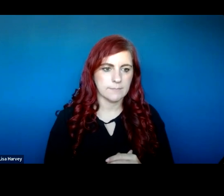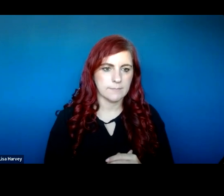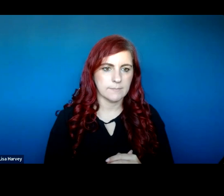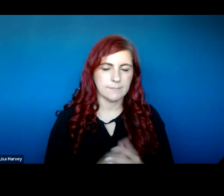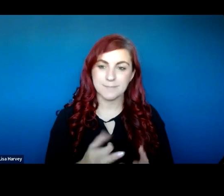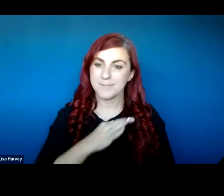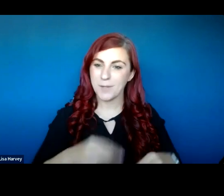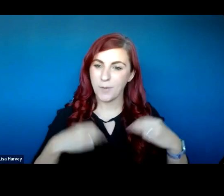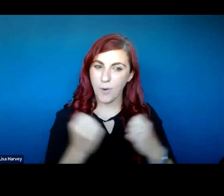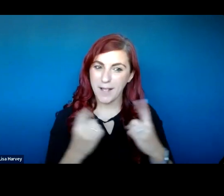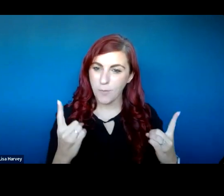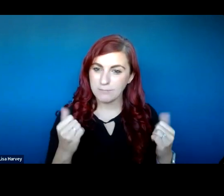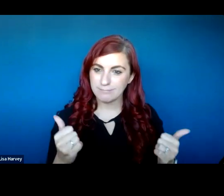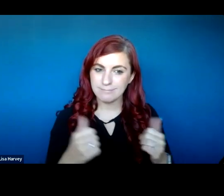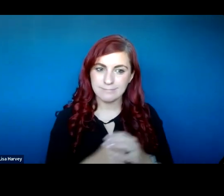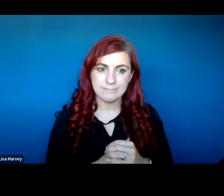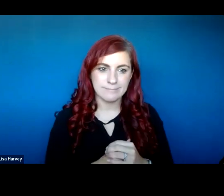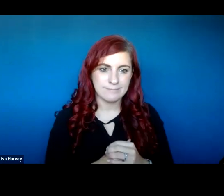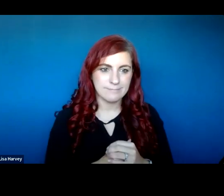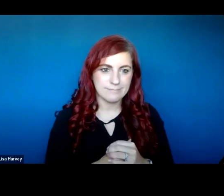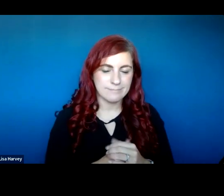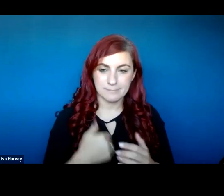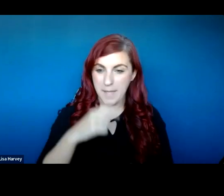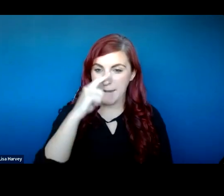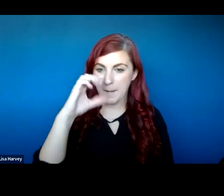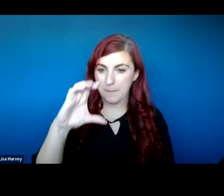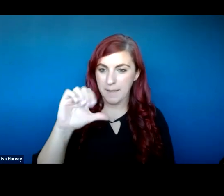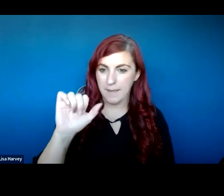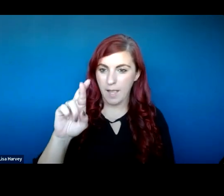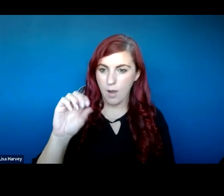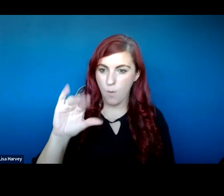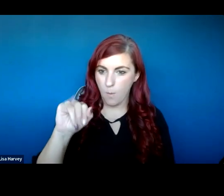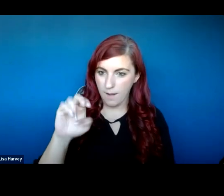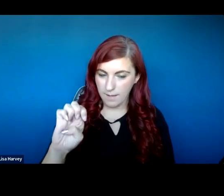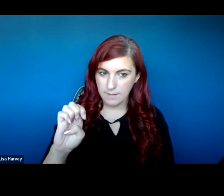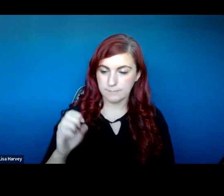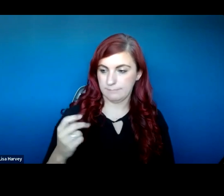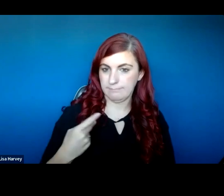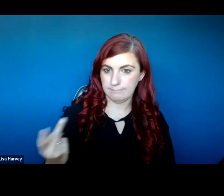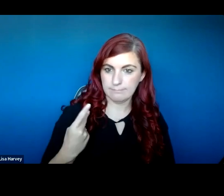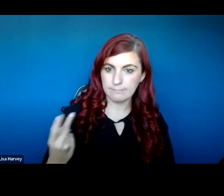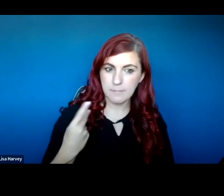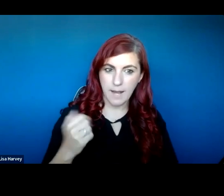Good morning everybody. So I'm Caroline, myself and my colleague Chloe worked together